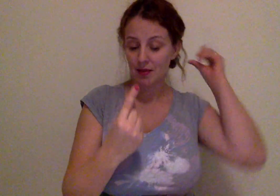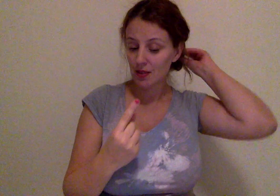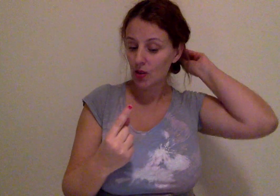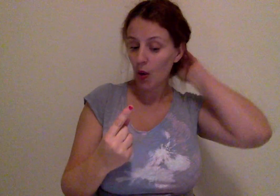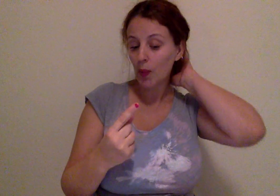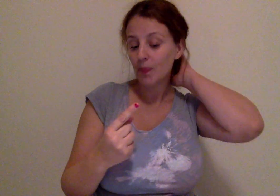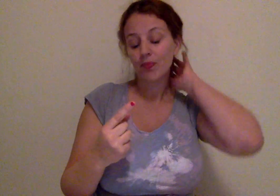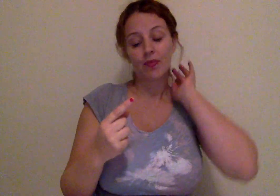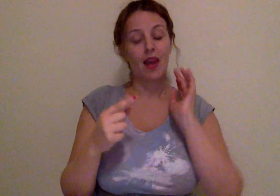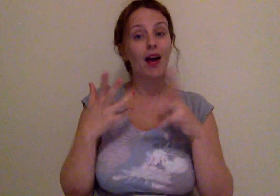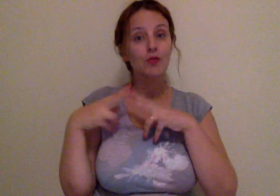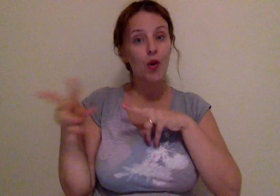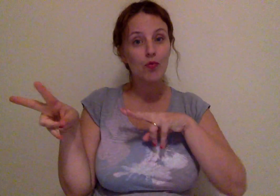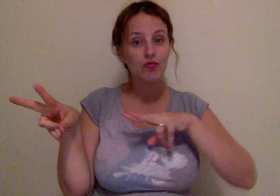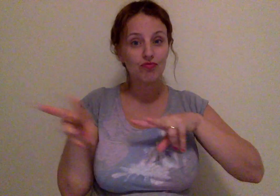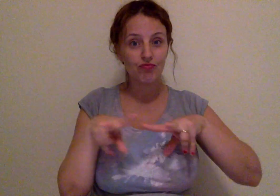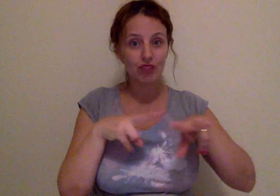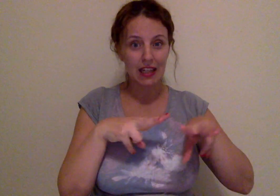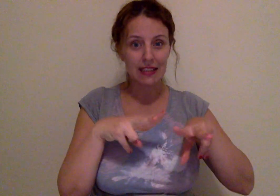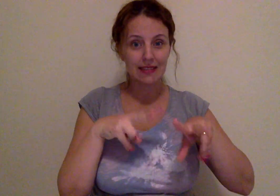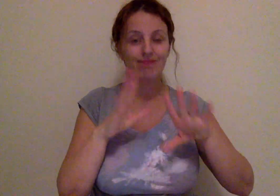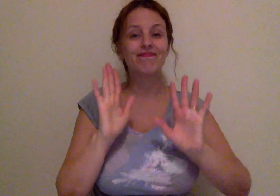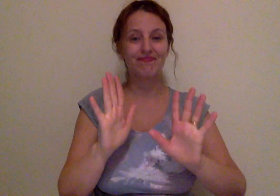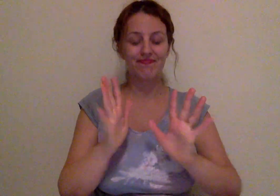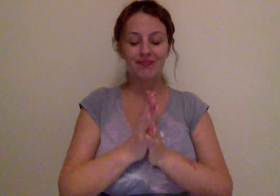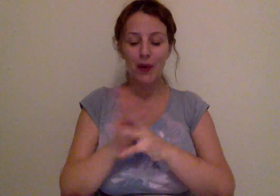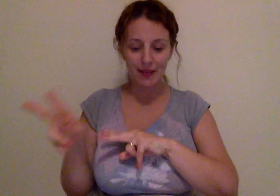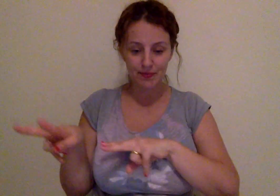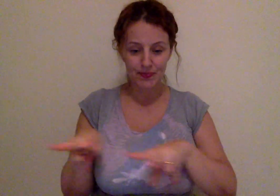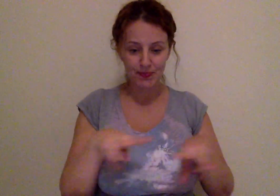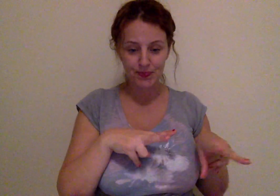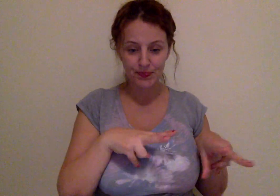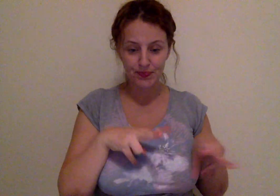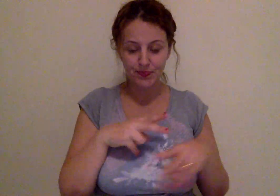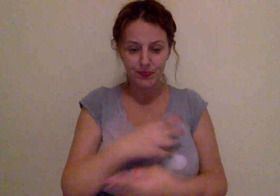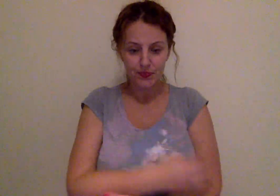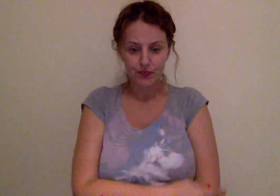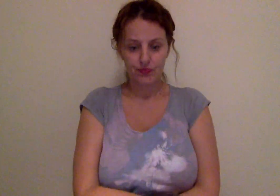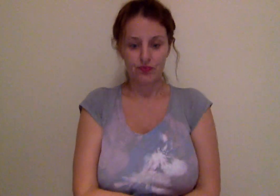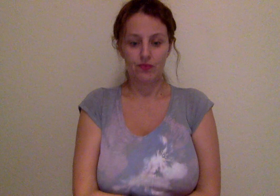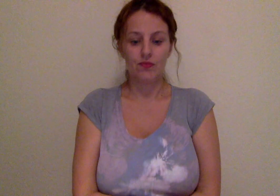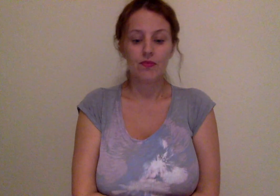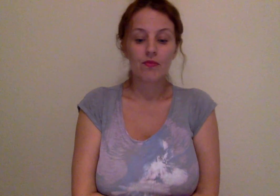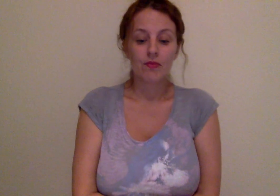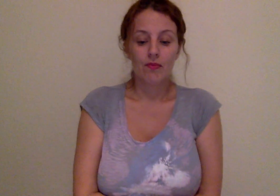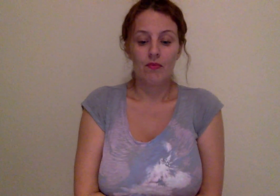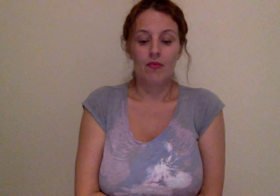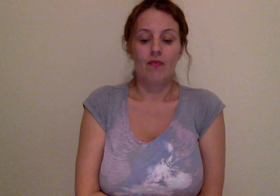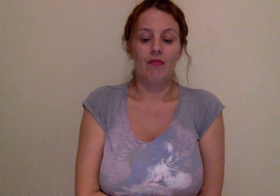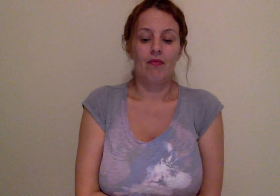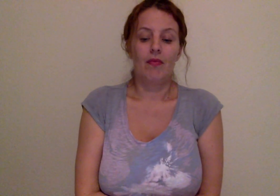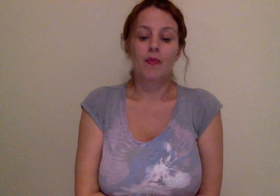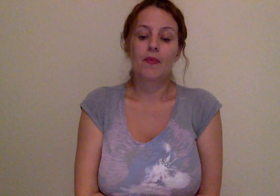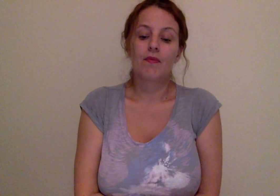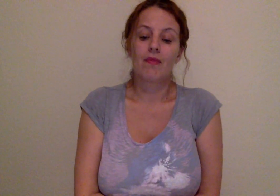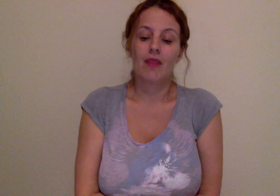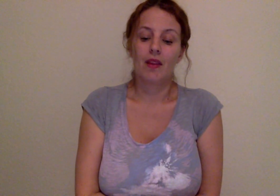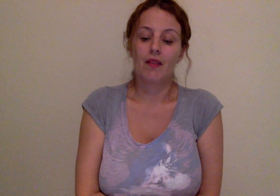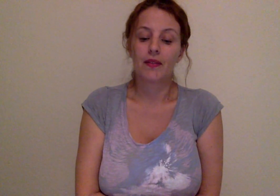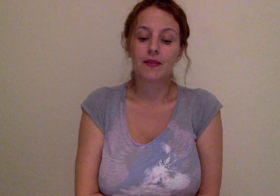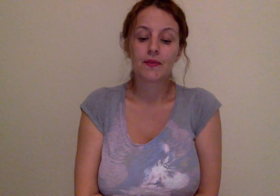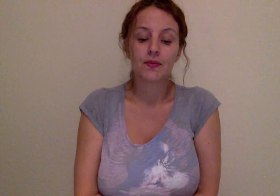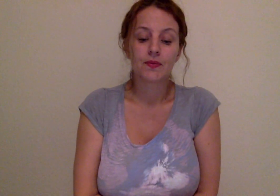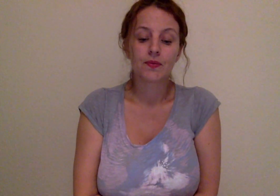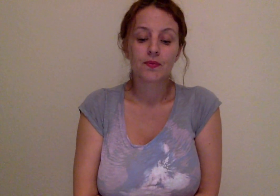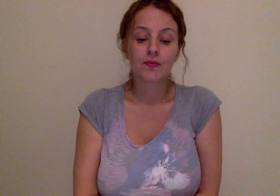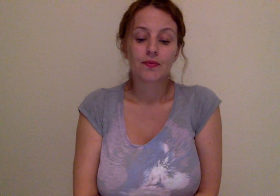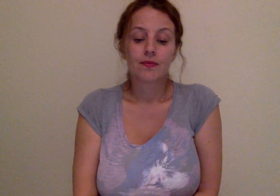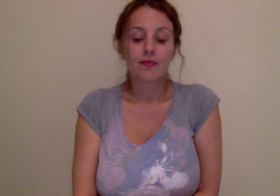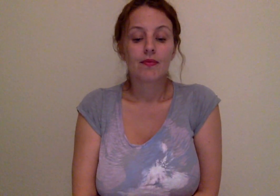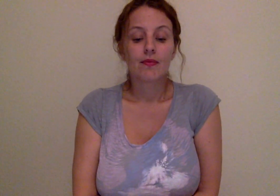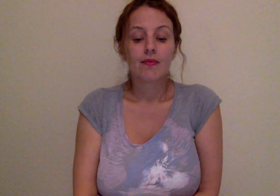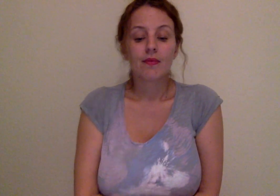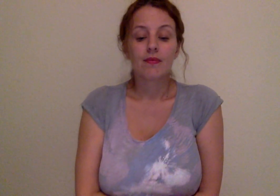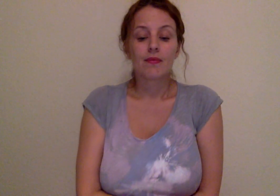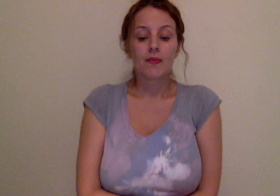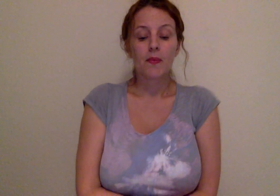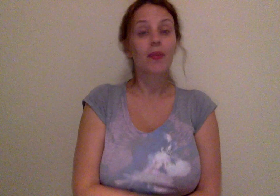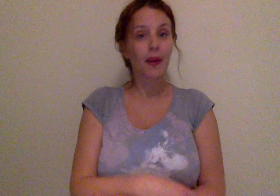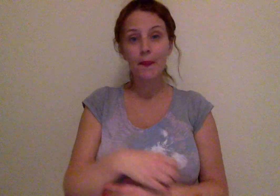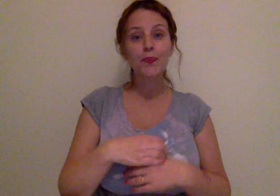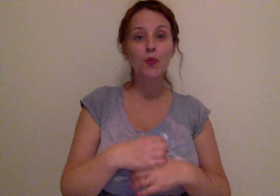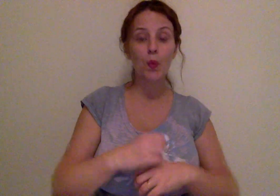I avoid the shops at Christmas time as they're so crowded and everyone is in such a rush.